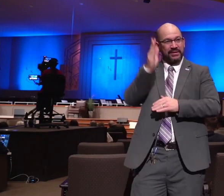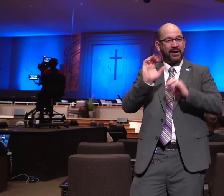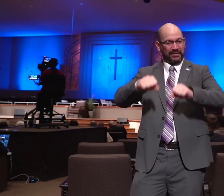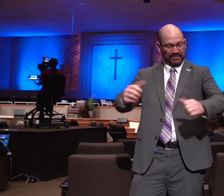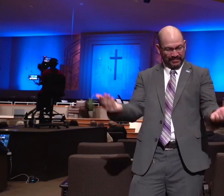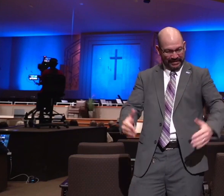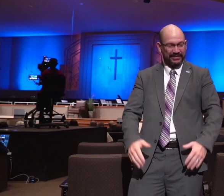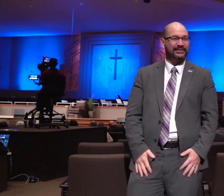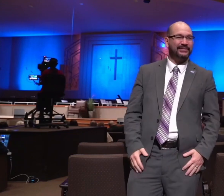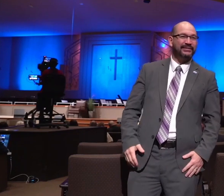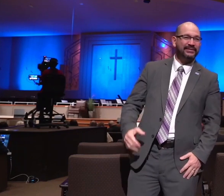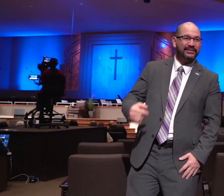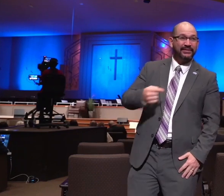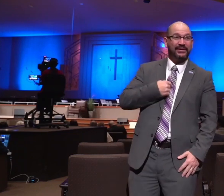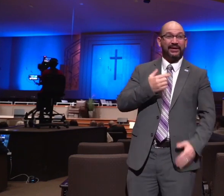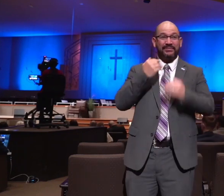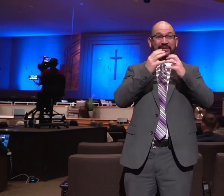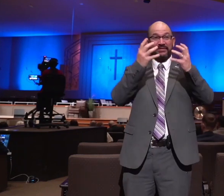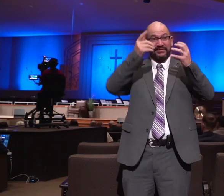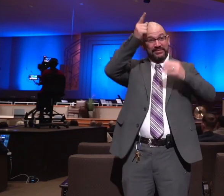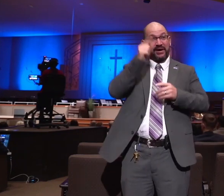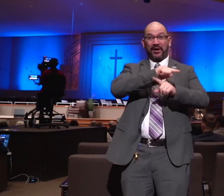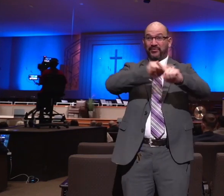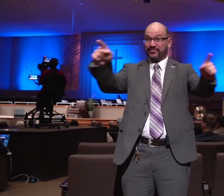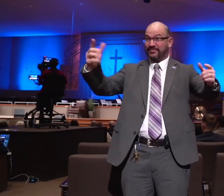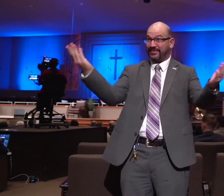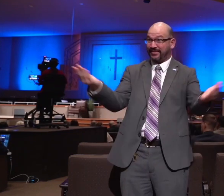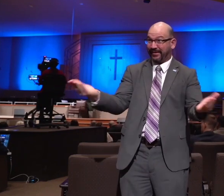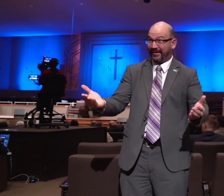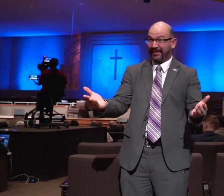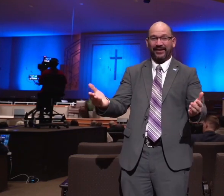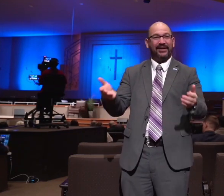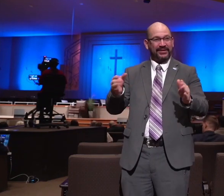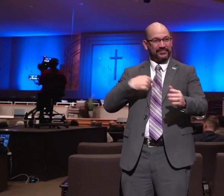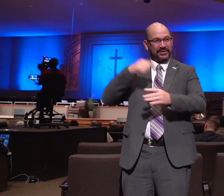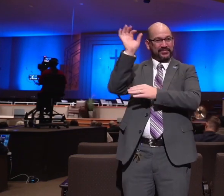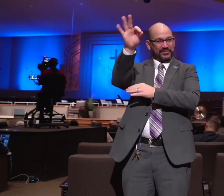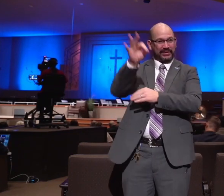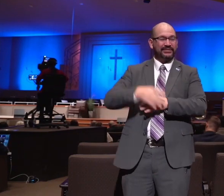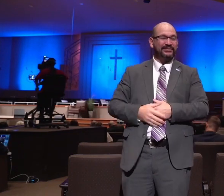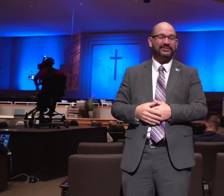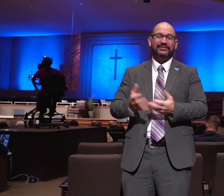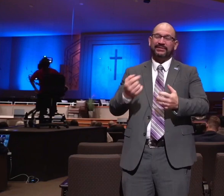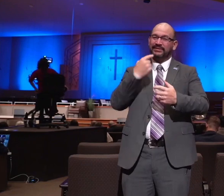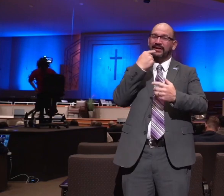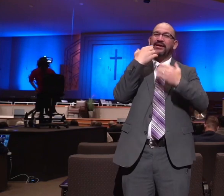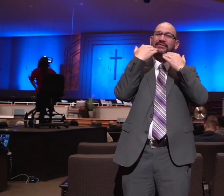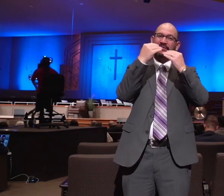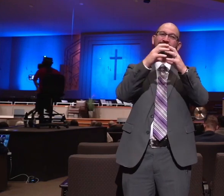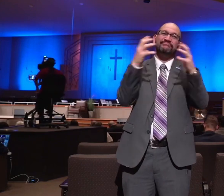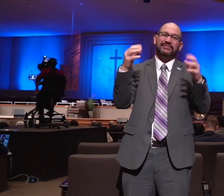I appreciate you being in church appreciate you letting me come I want to